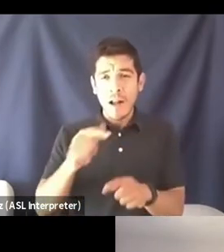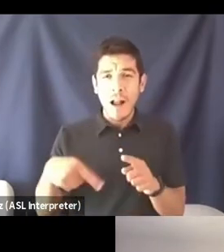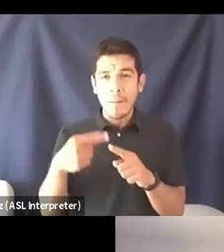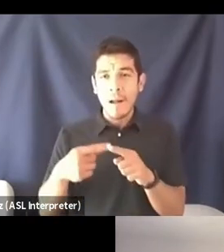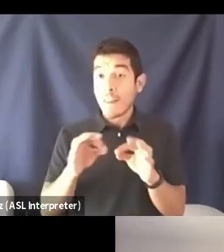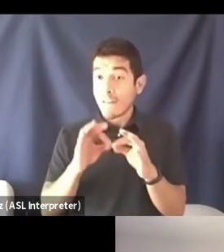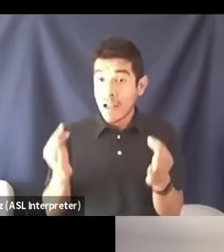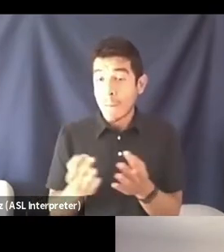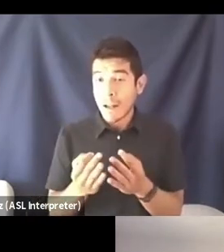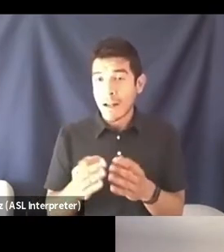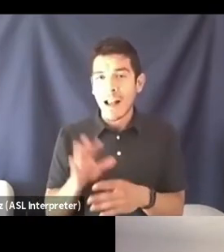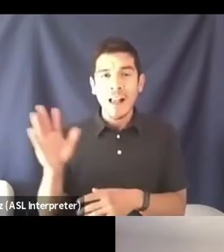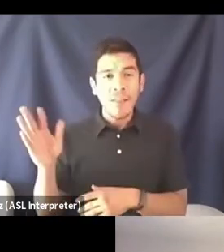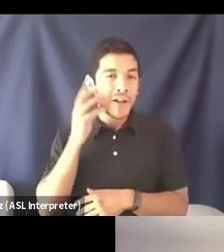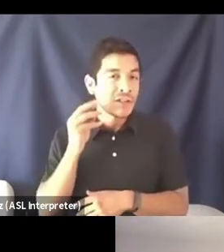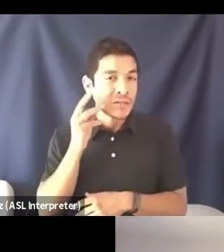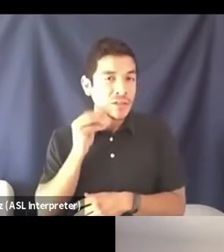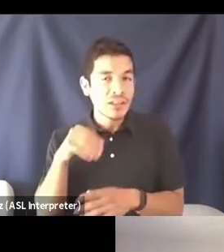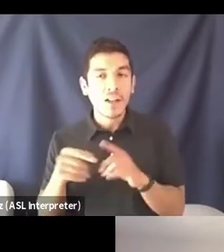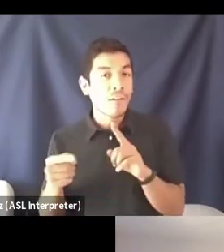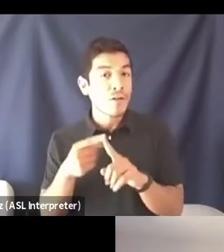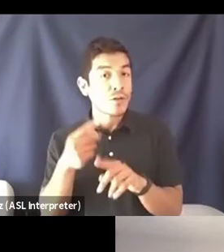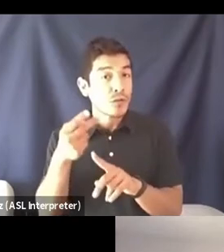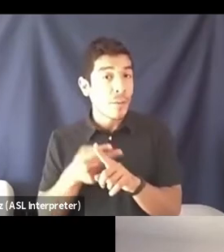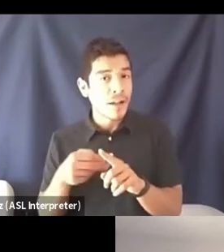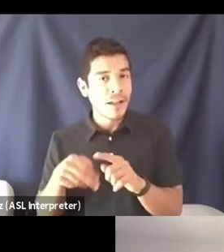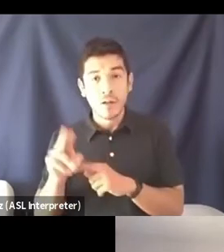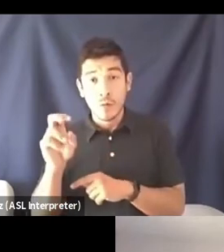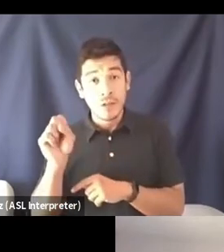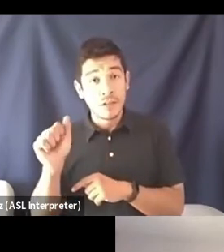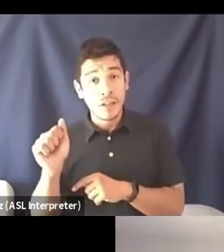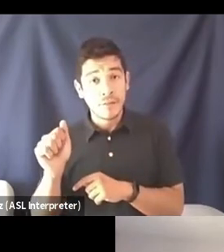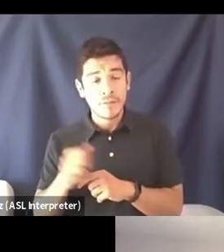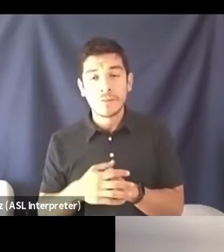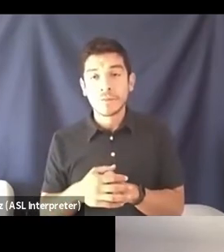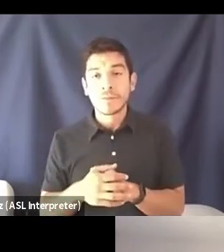their experience in the first two months in the US in the Q and A session.